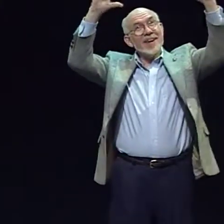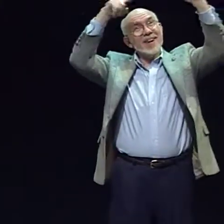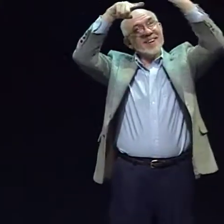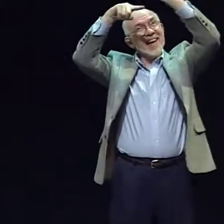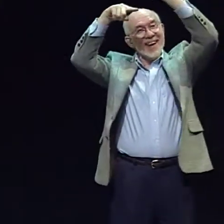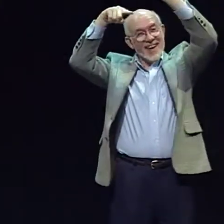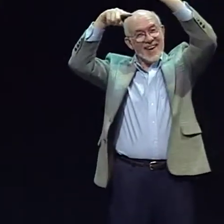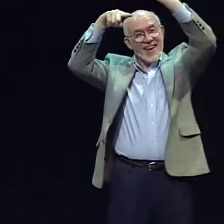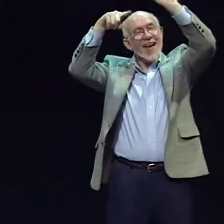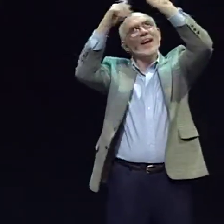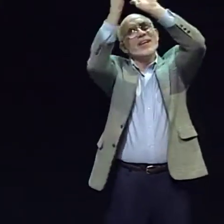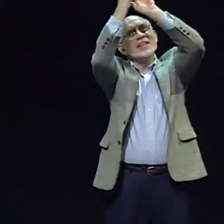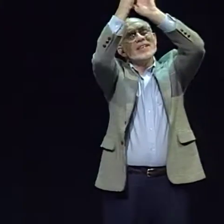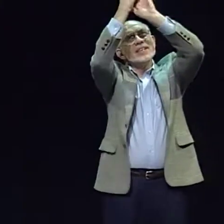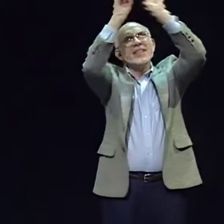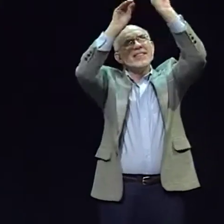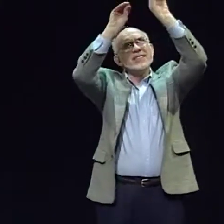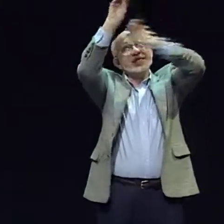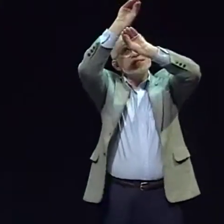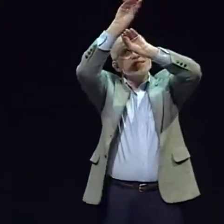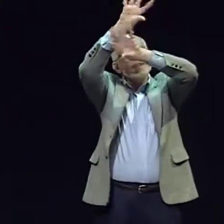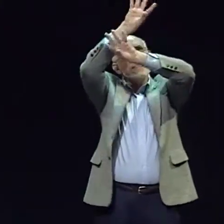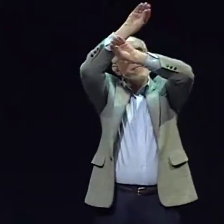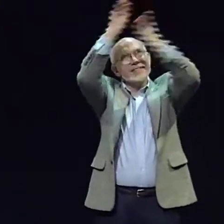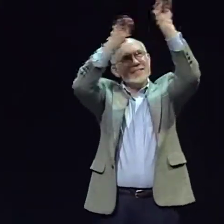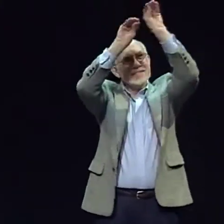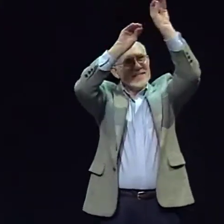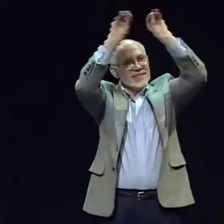AND WITH THAT VISION...